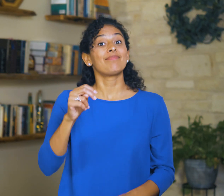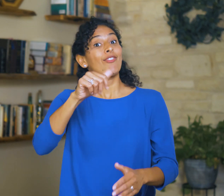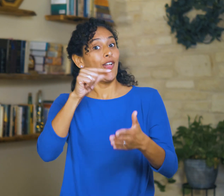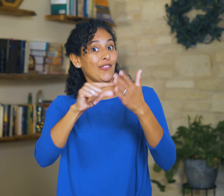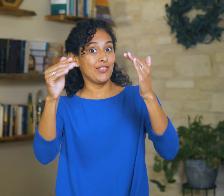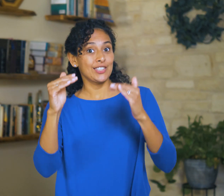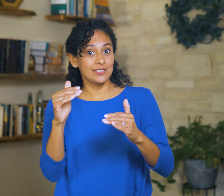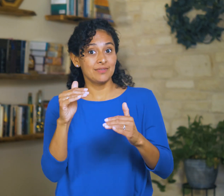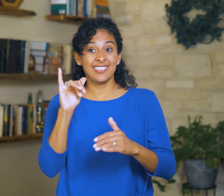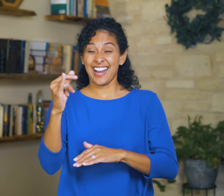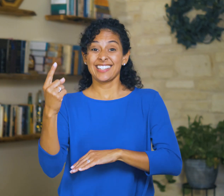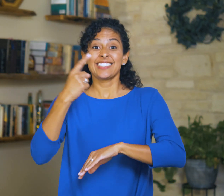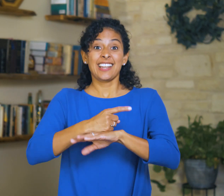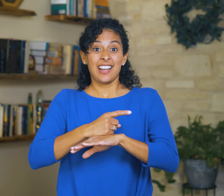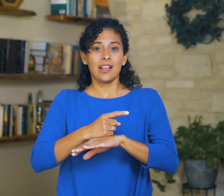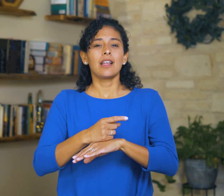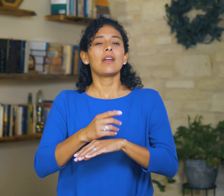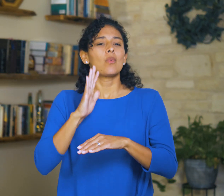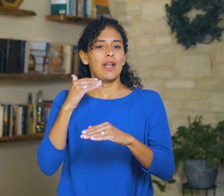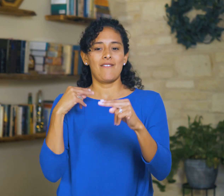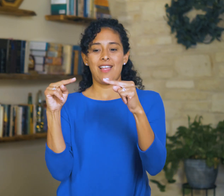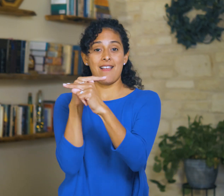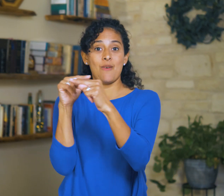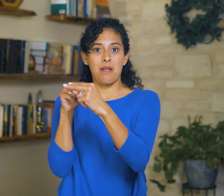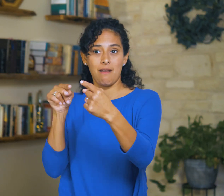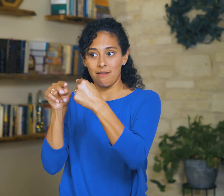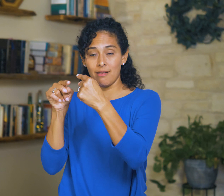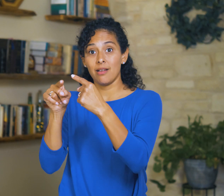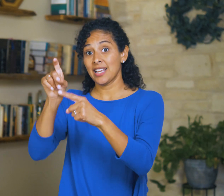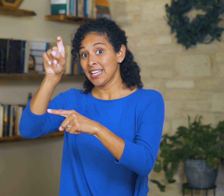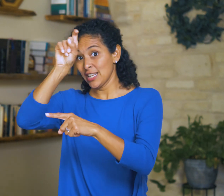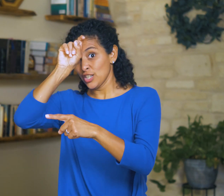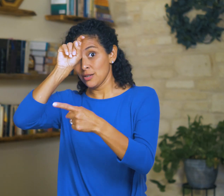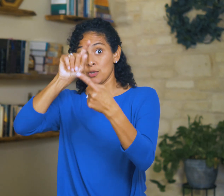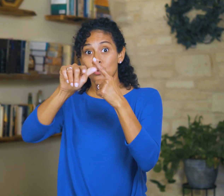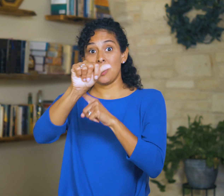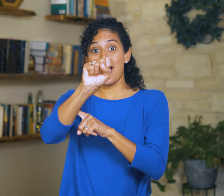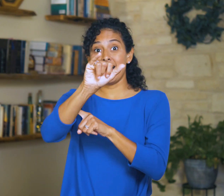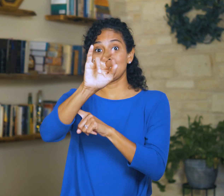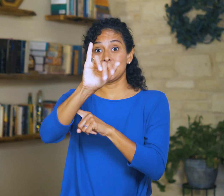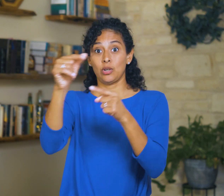“In that day there will be a highway from Egypt to Assyria,